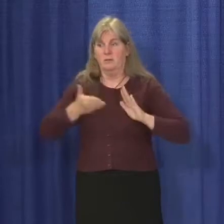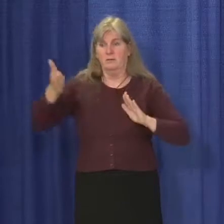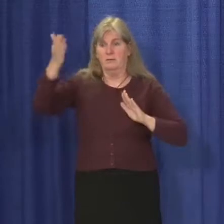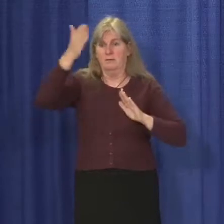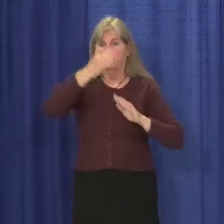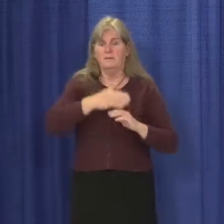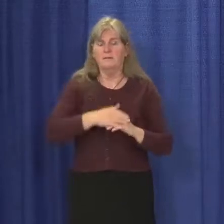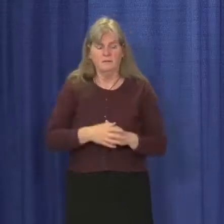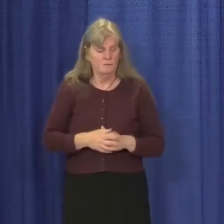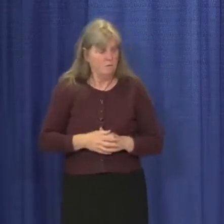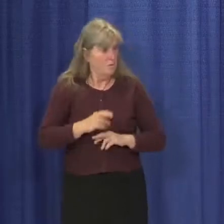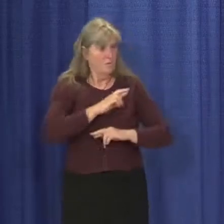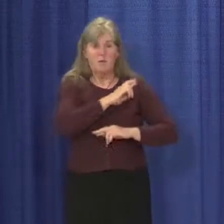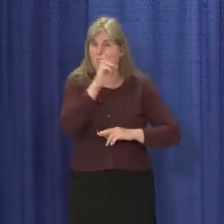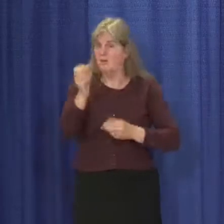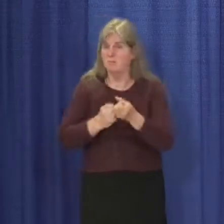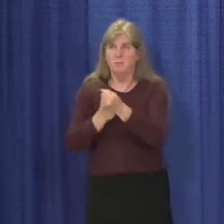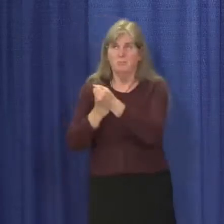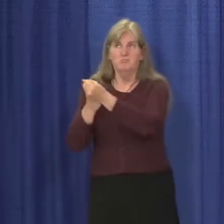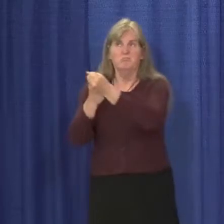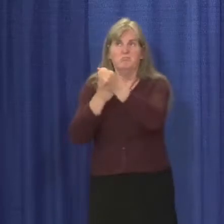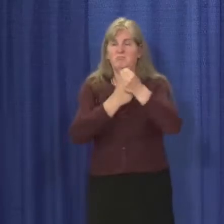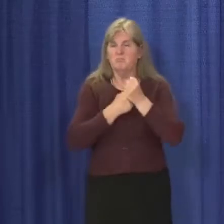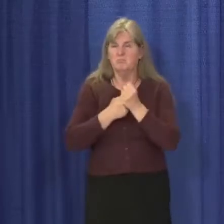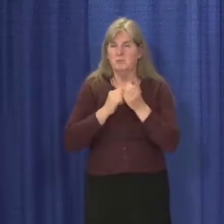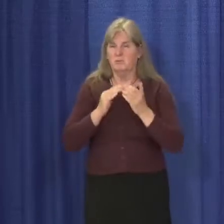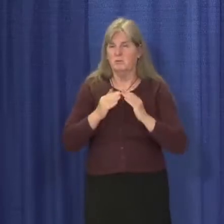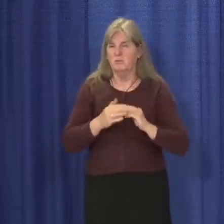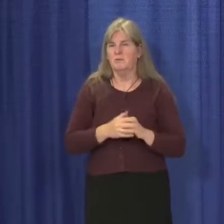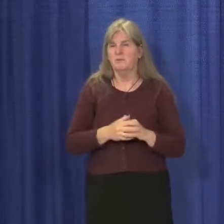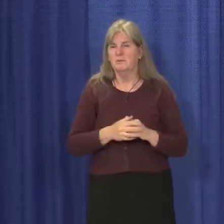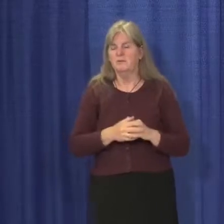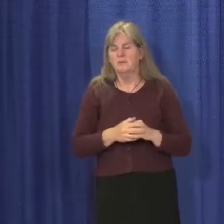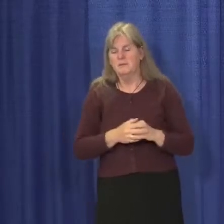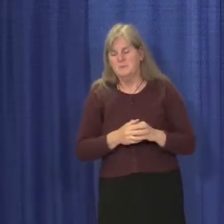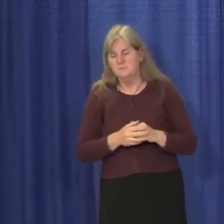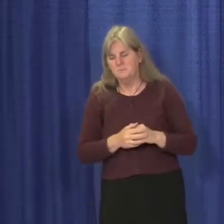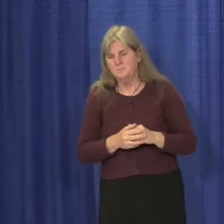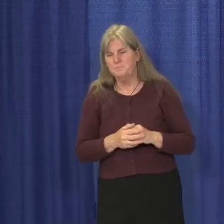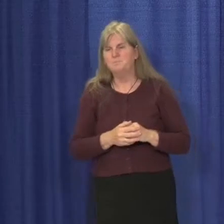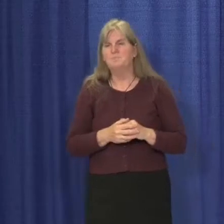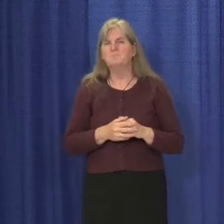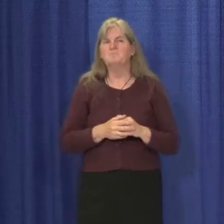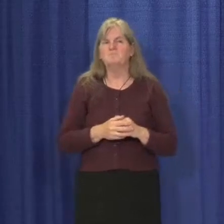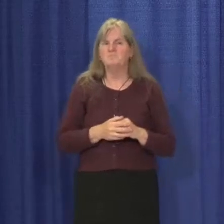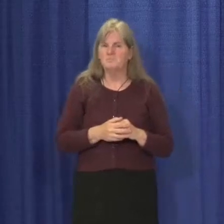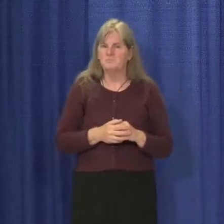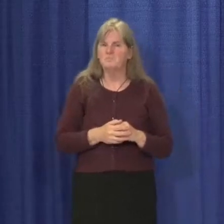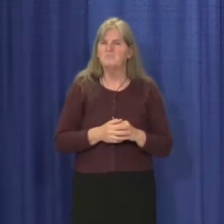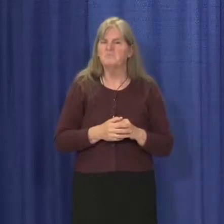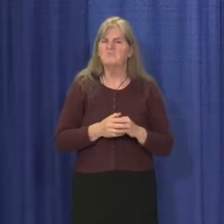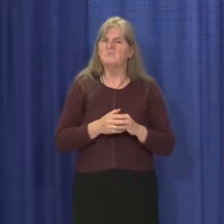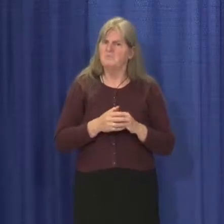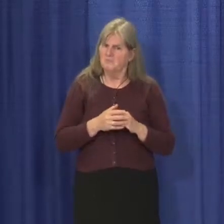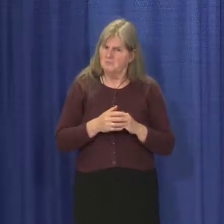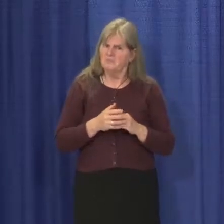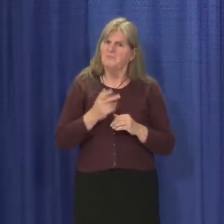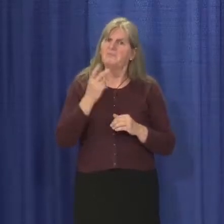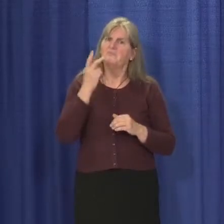We are there and we have seen renewed interest around